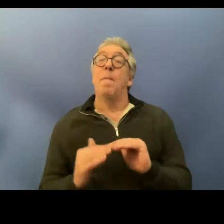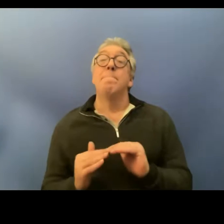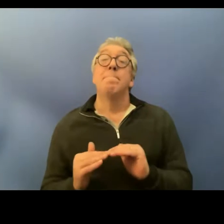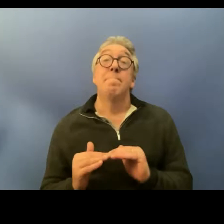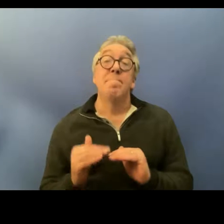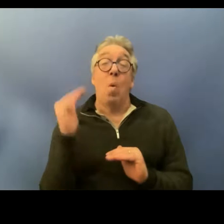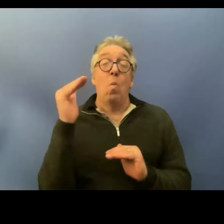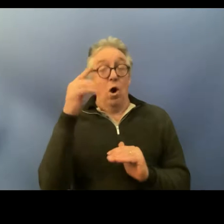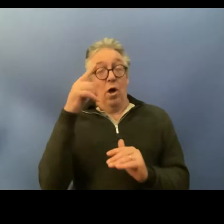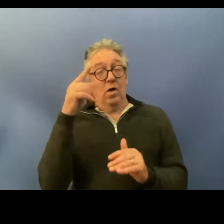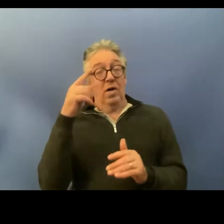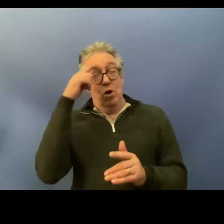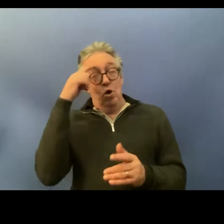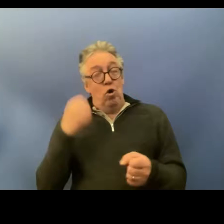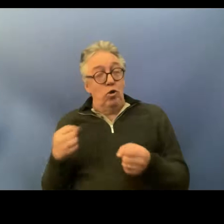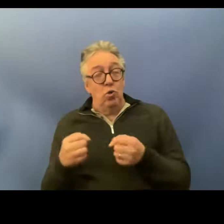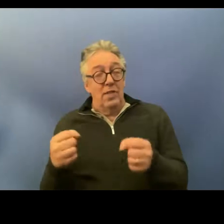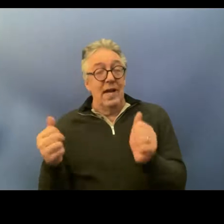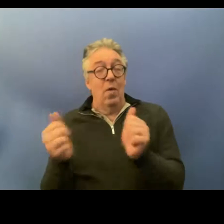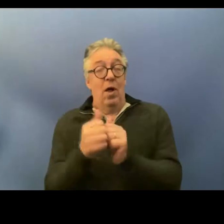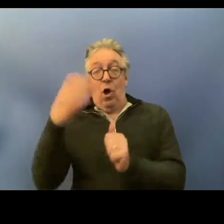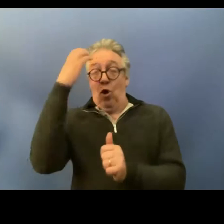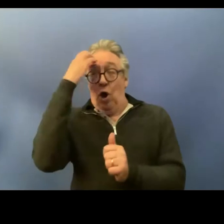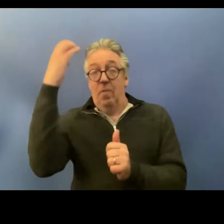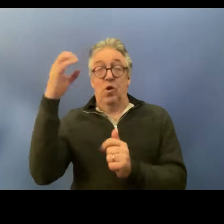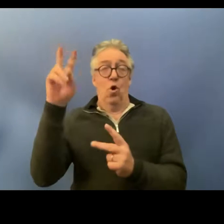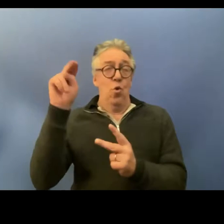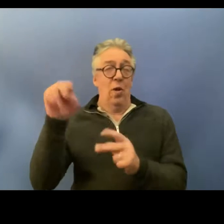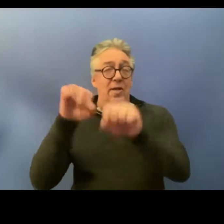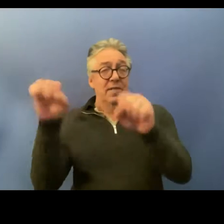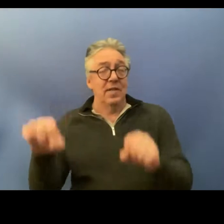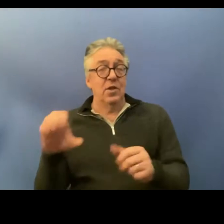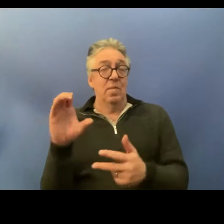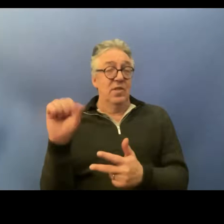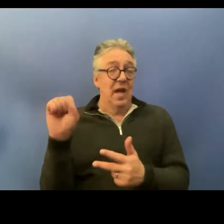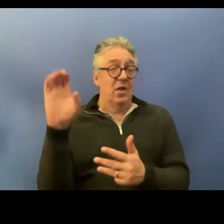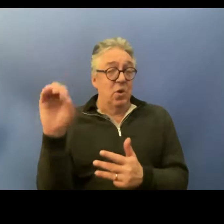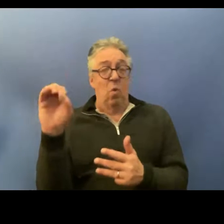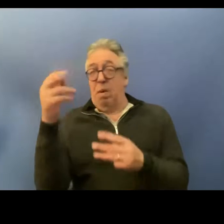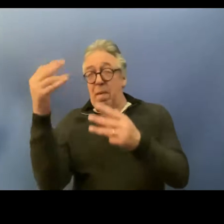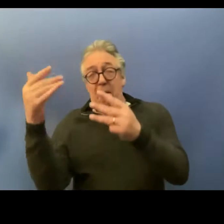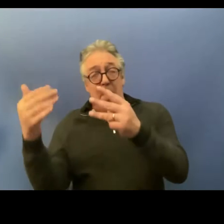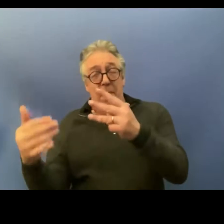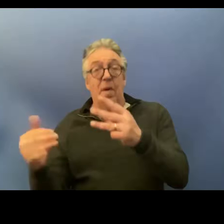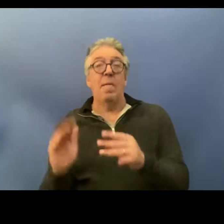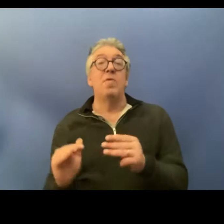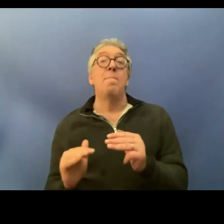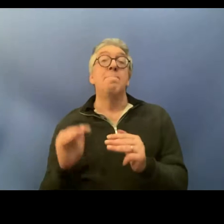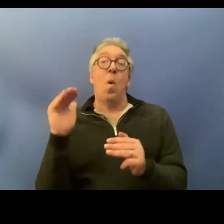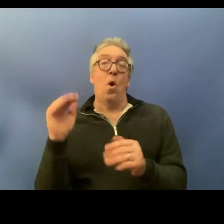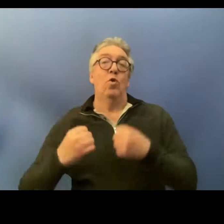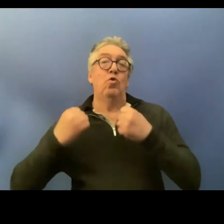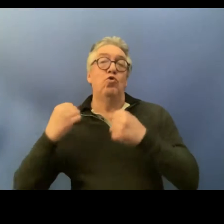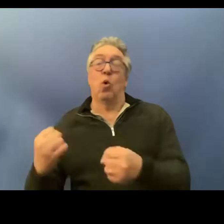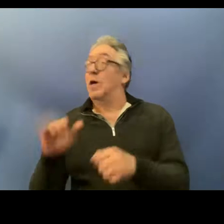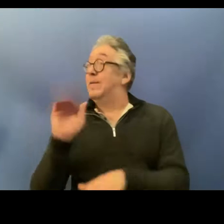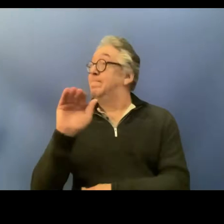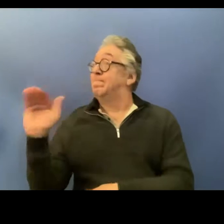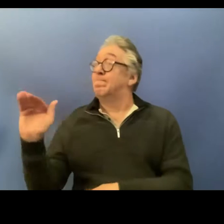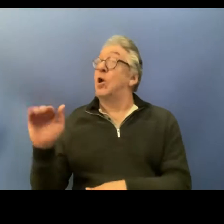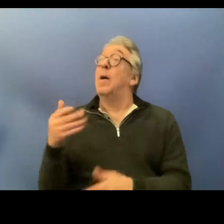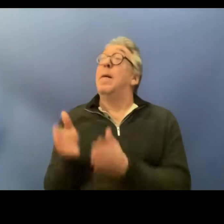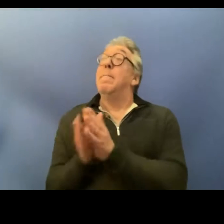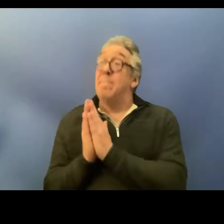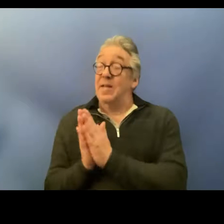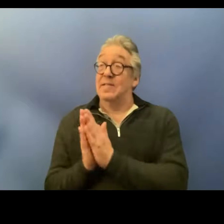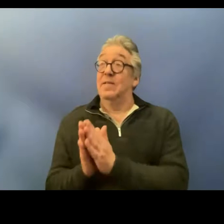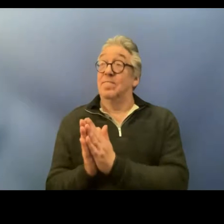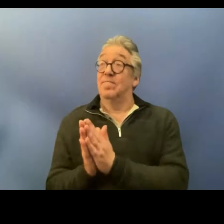Society and governments, UN system agencies, et cetera, for including OPDs in the discussion around